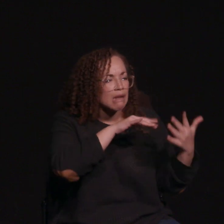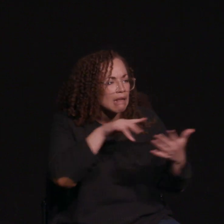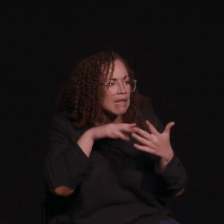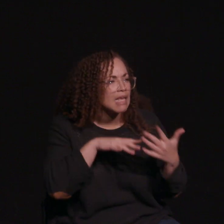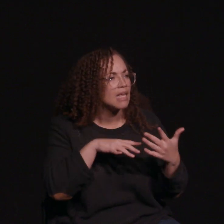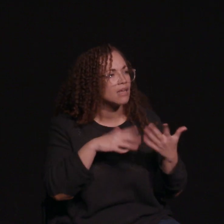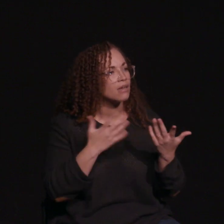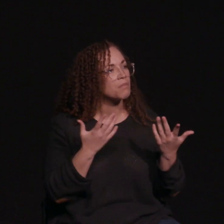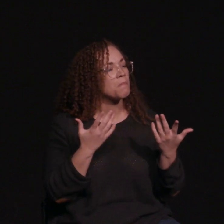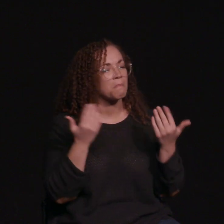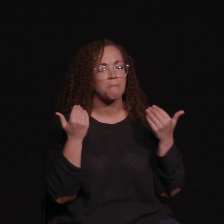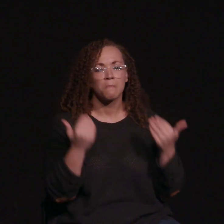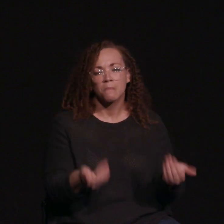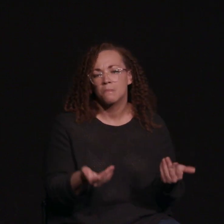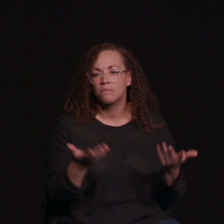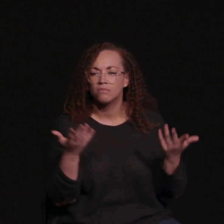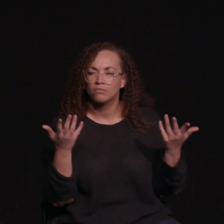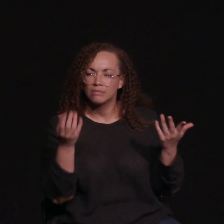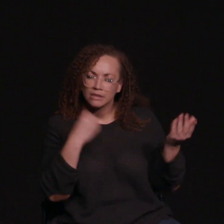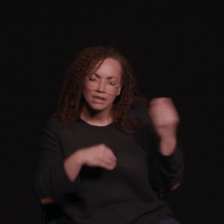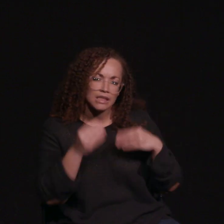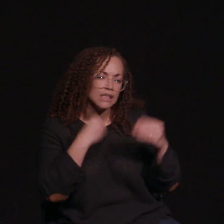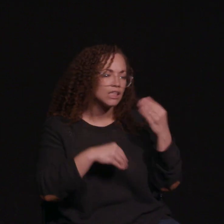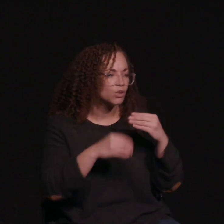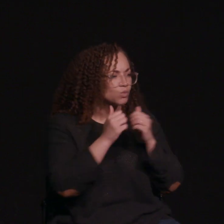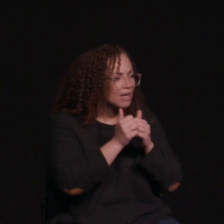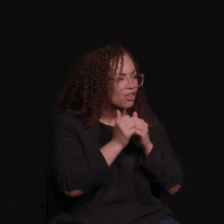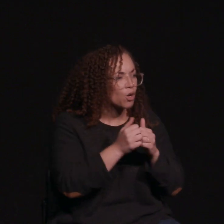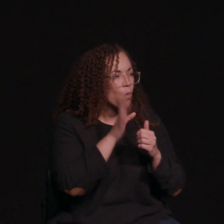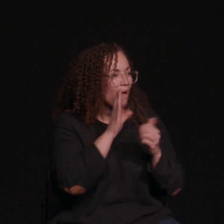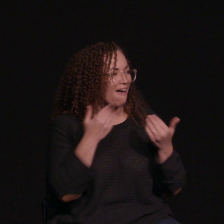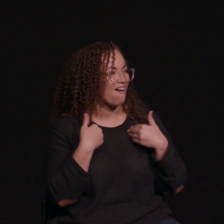just outside the theater. We'll have a closing reception celebrating the end of the